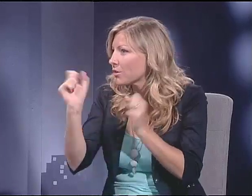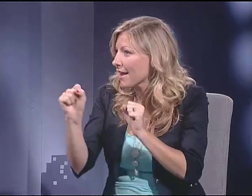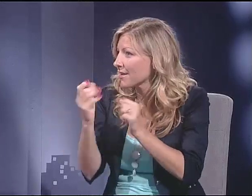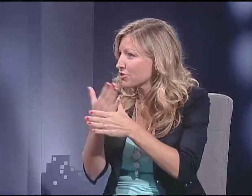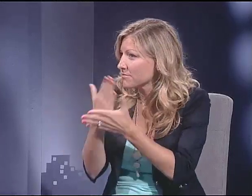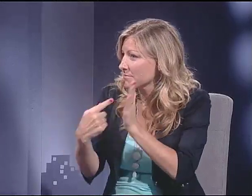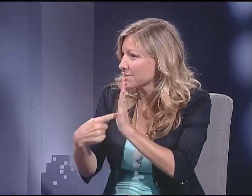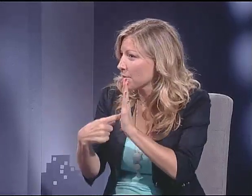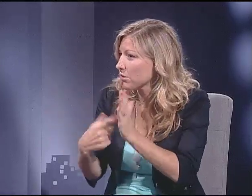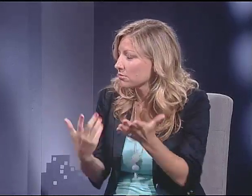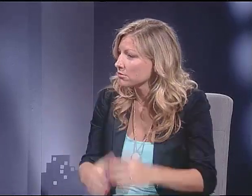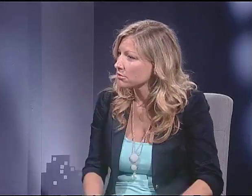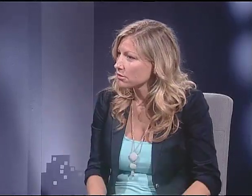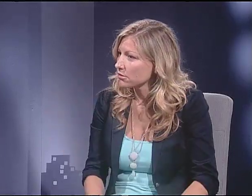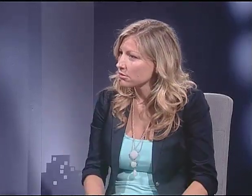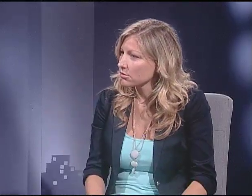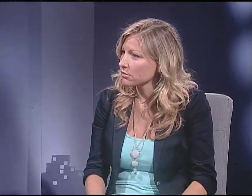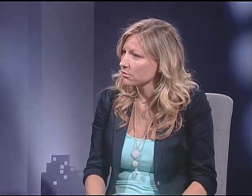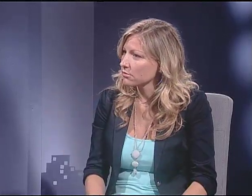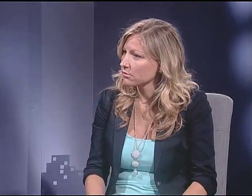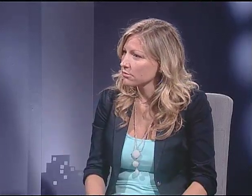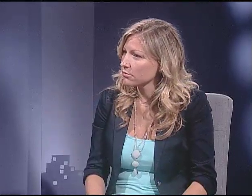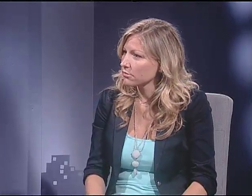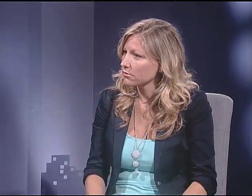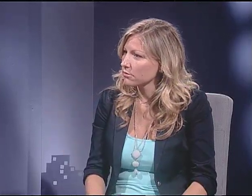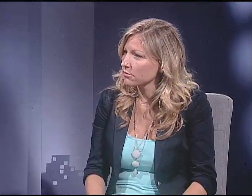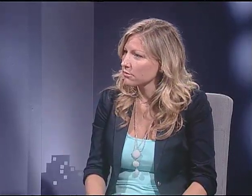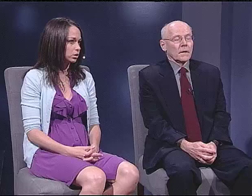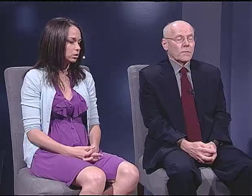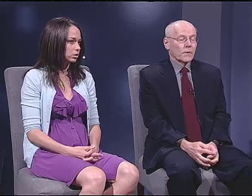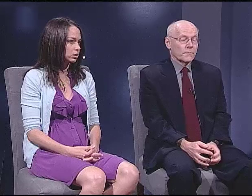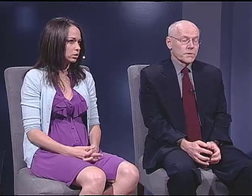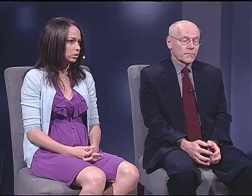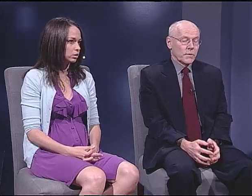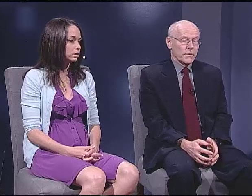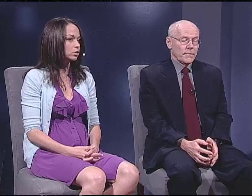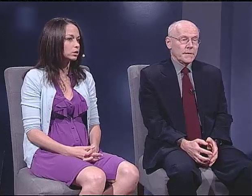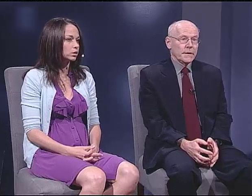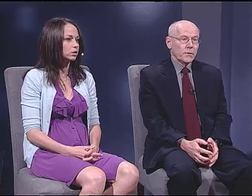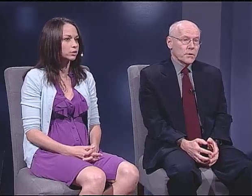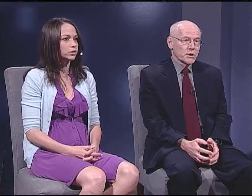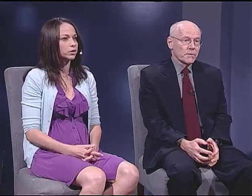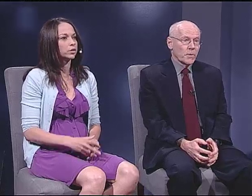but maybe it's in fact a privilege. Can you give us more examples? Professor Gregg: Well, first of all the question of whether